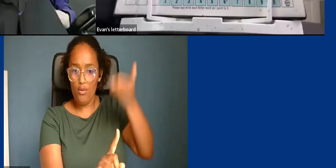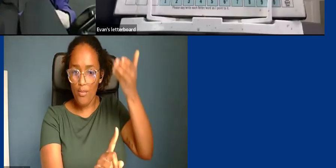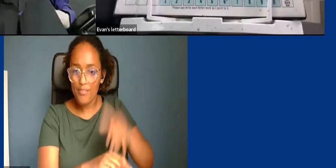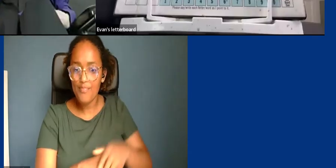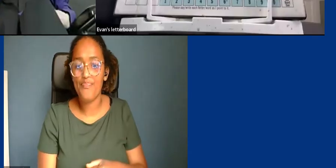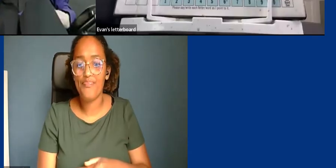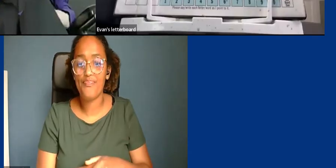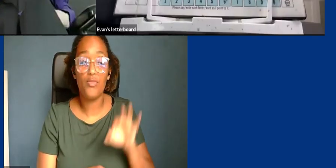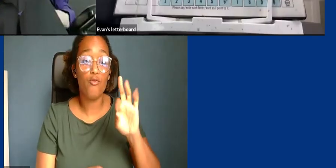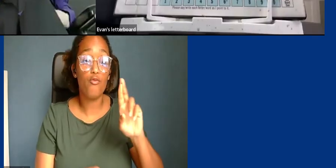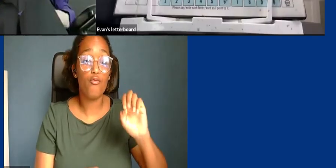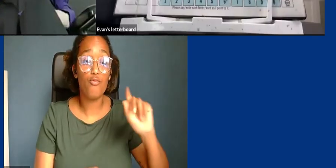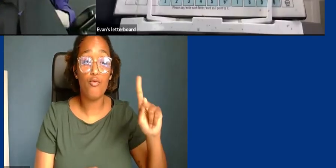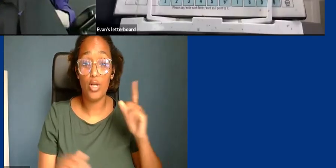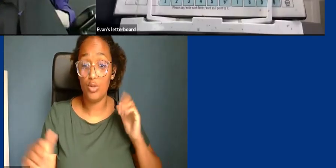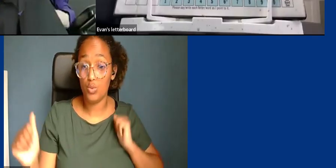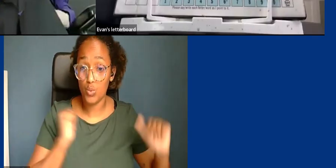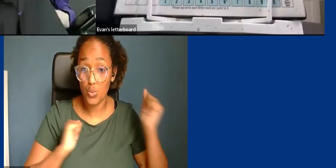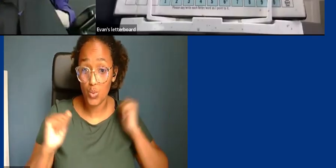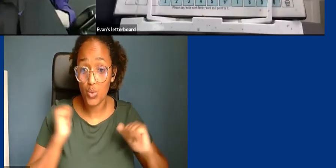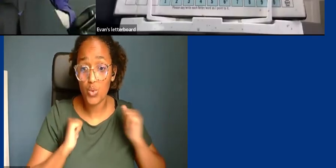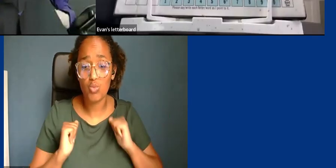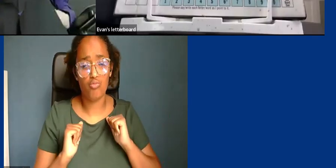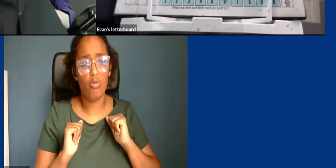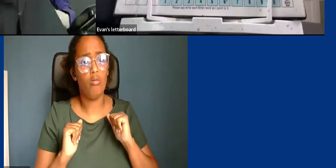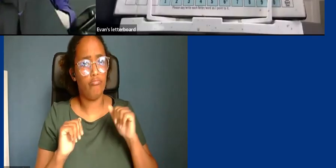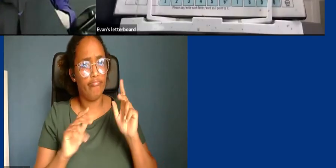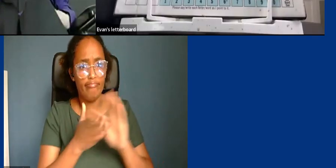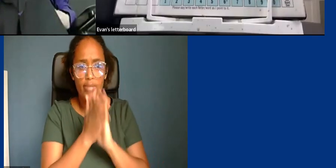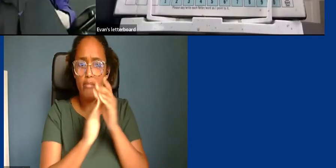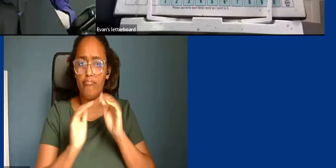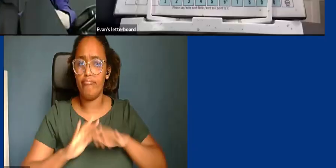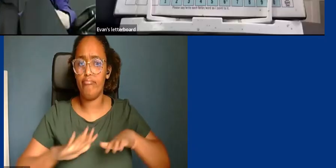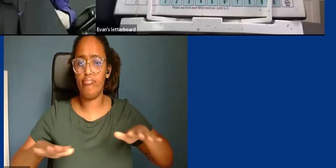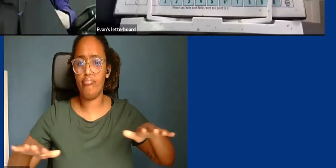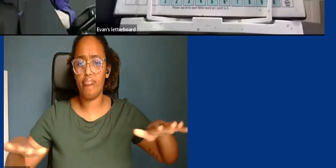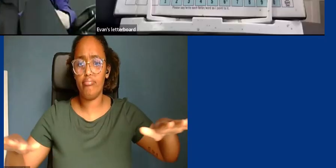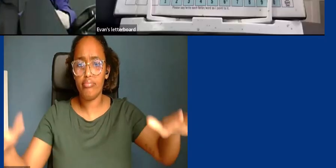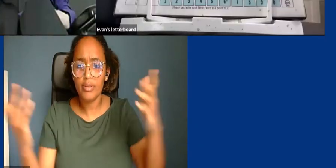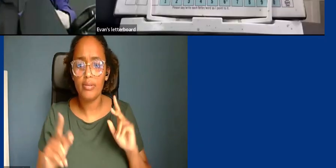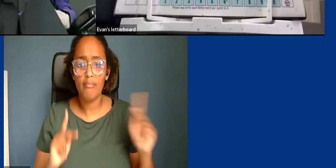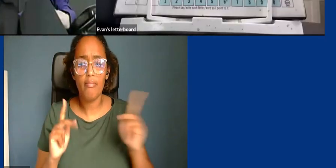Eli Clare explained, quote, freak shows populated the United States,